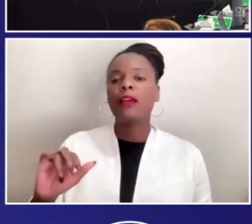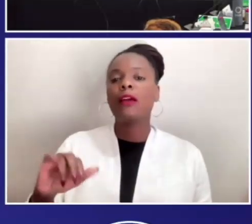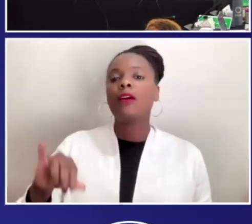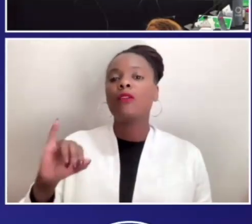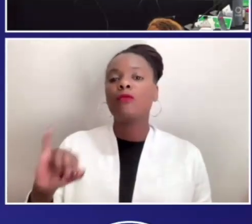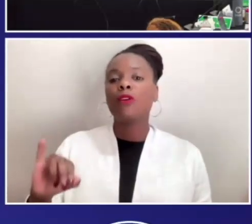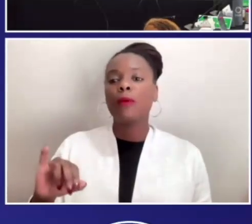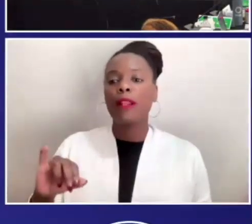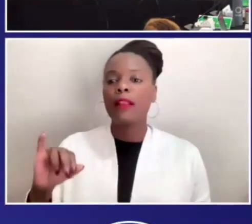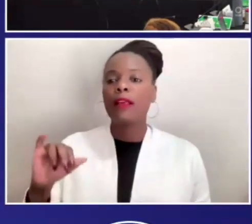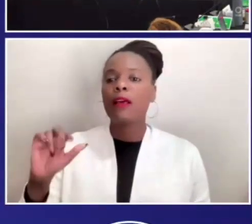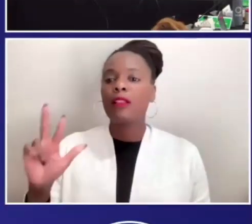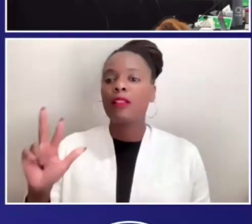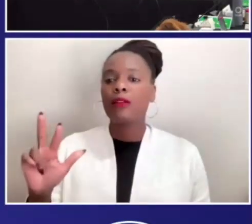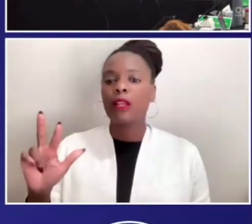Okay. Let me find that.